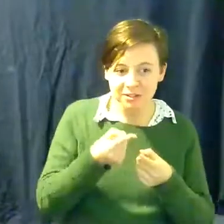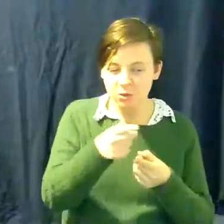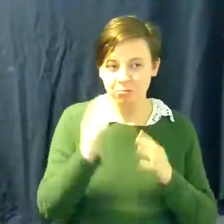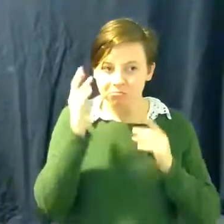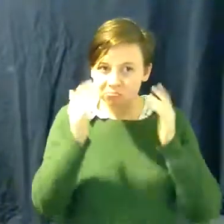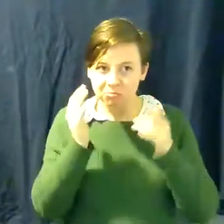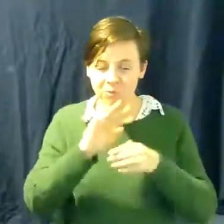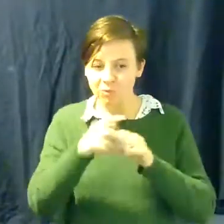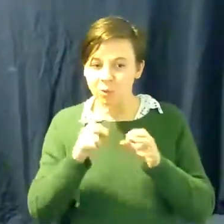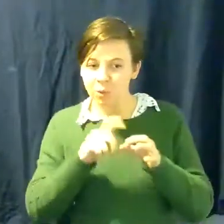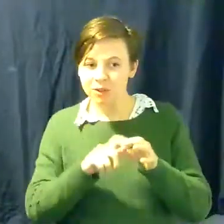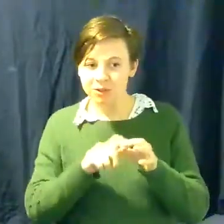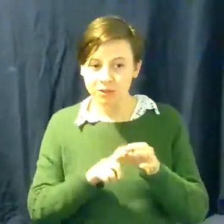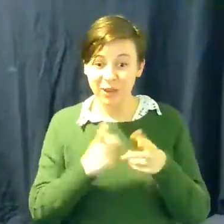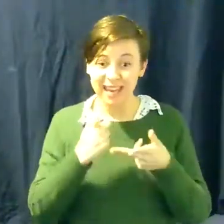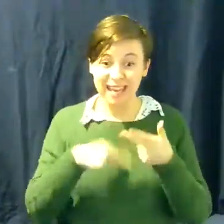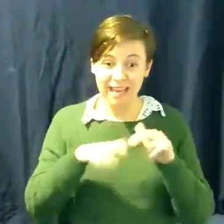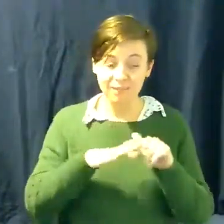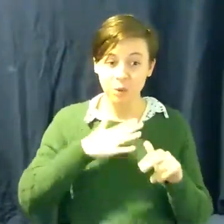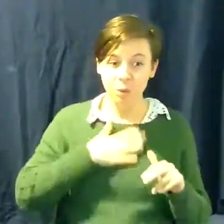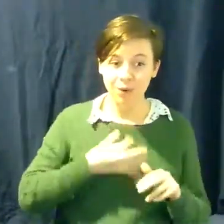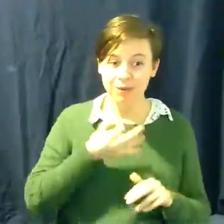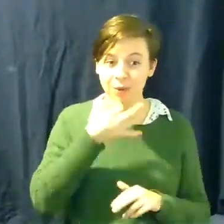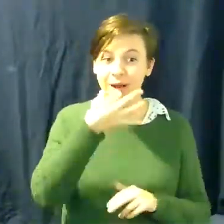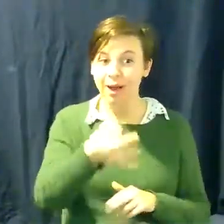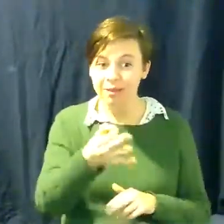might have lots of questions and hope that' that's given you a bit of an idea